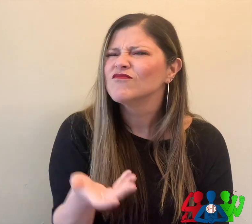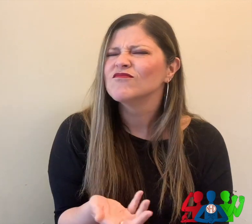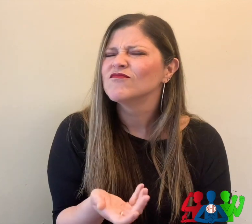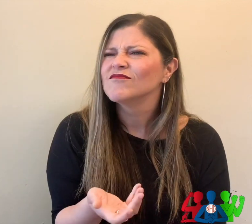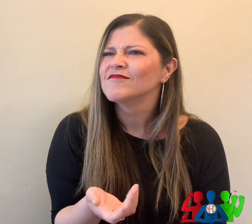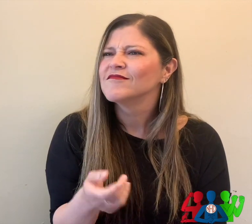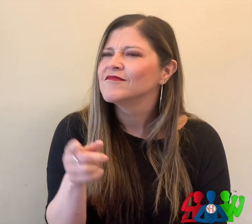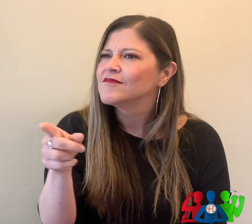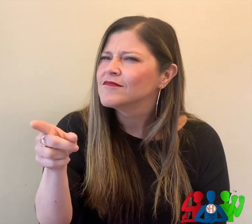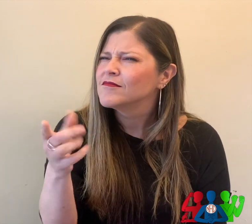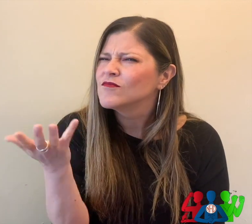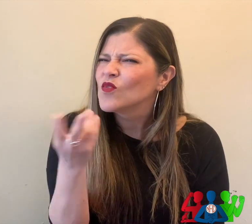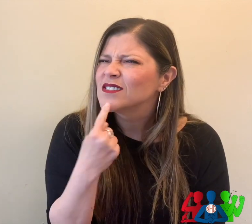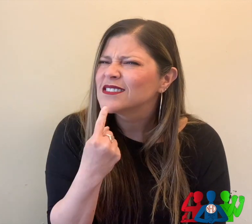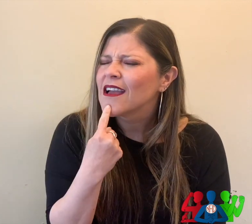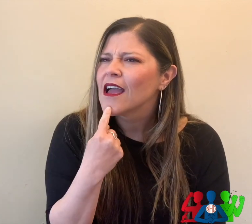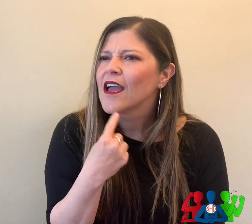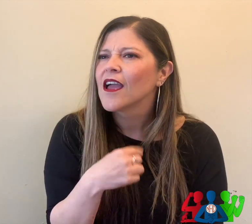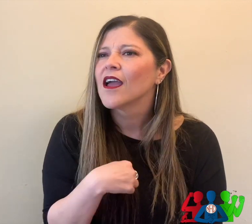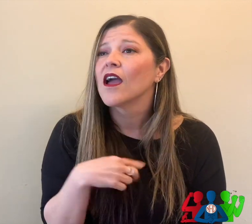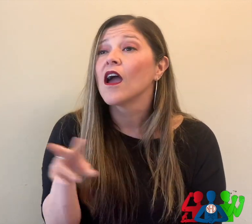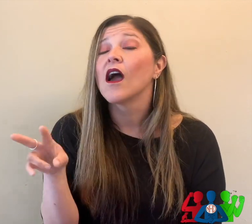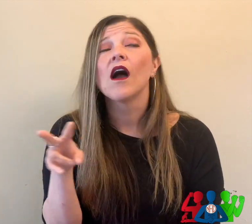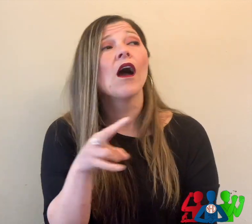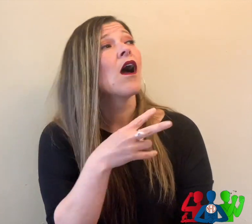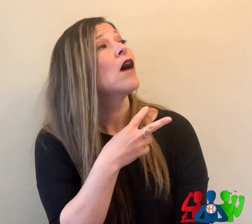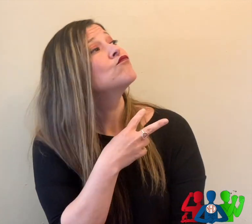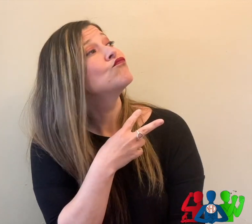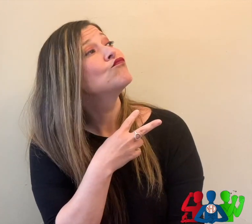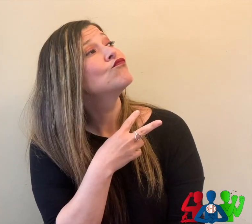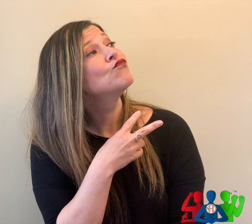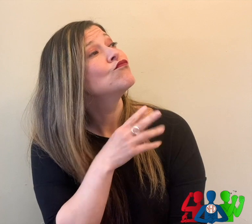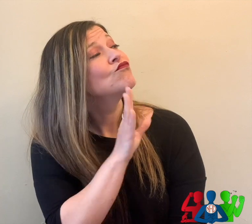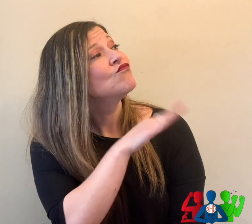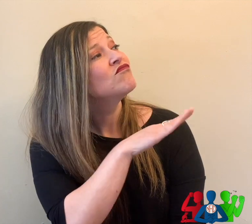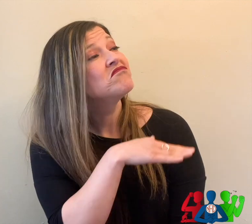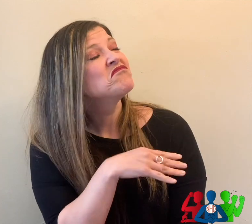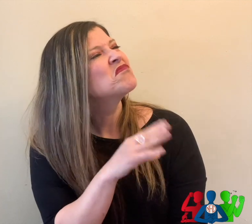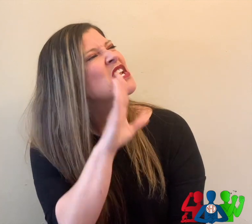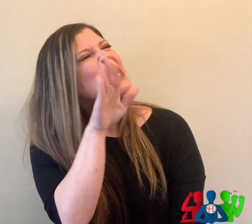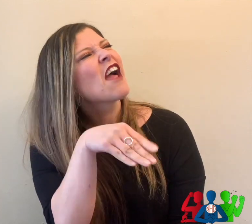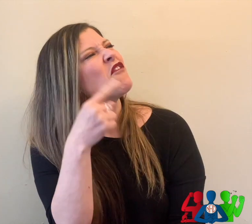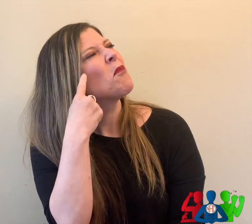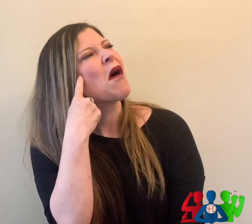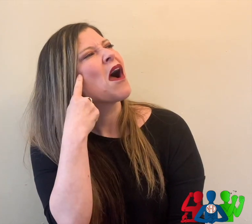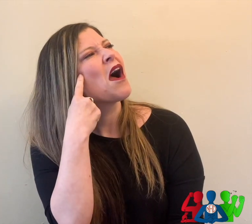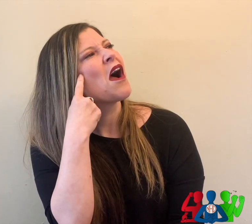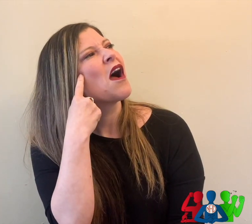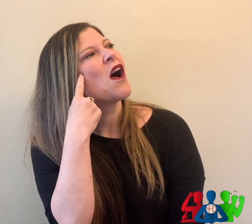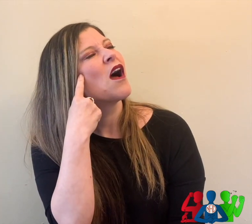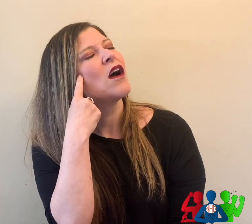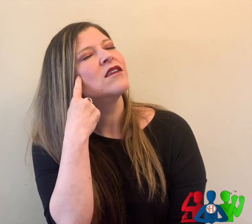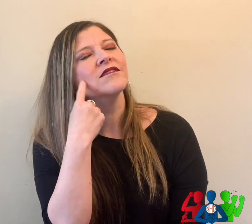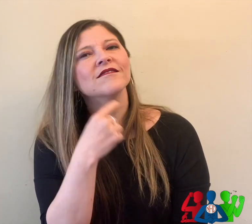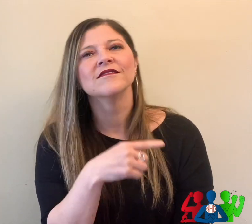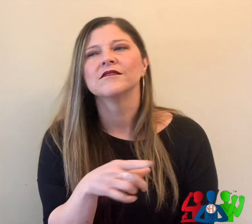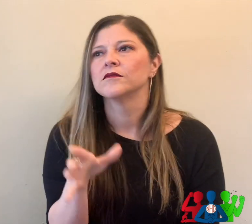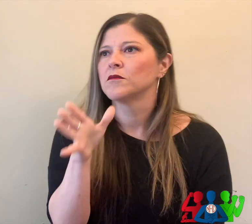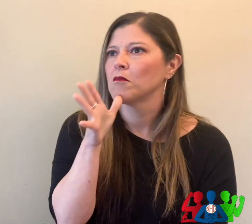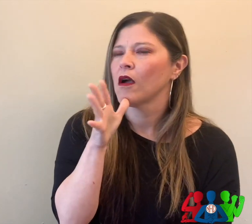of the other students. She asked me what I was saying with them. And I said, oh, don't worry